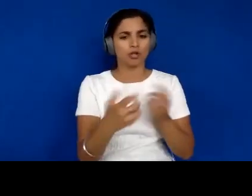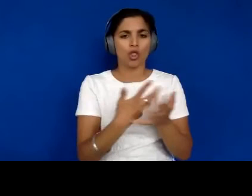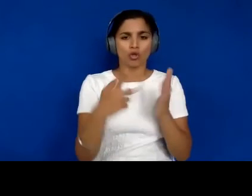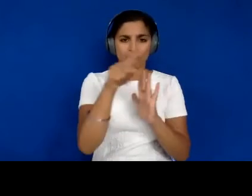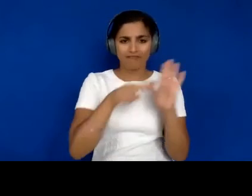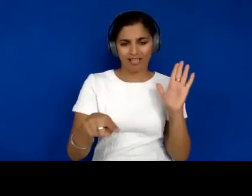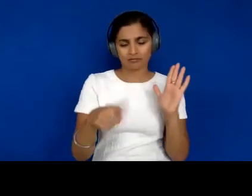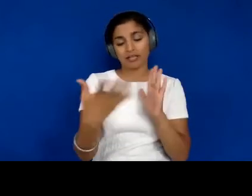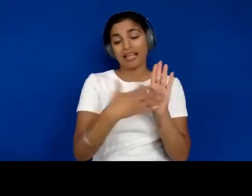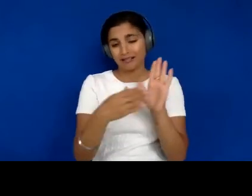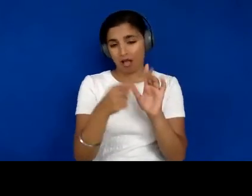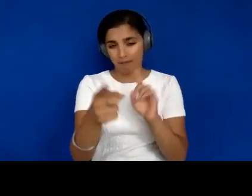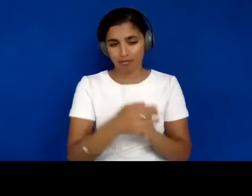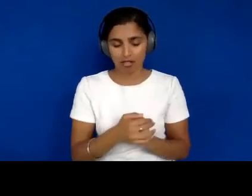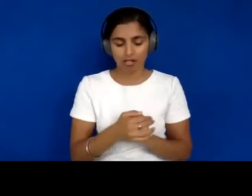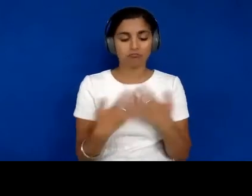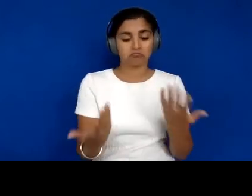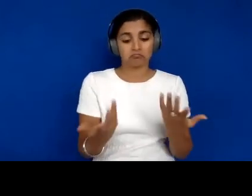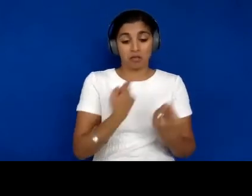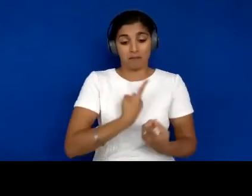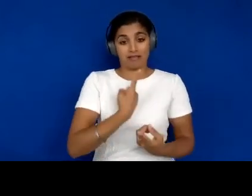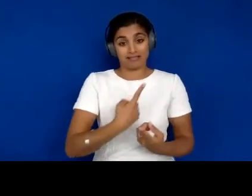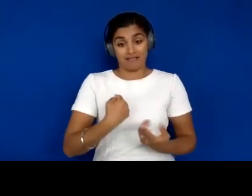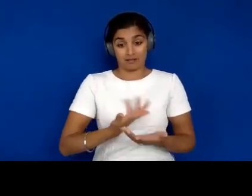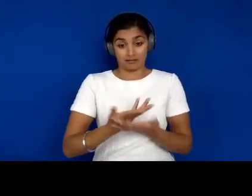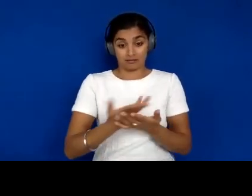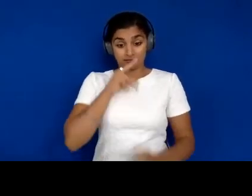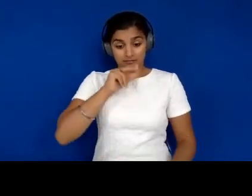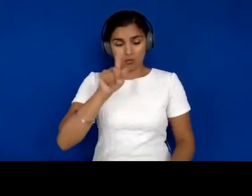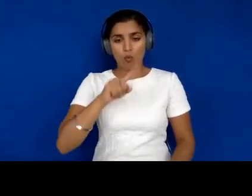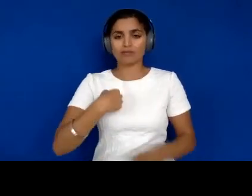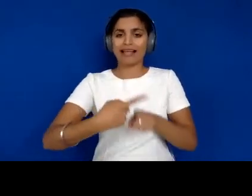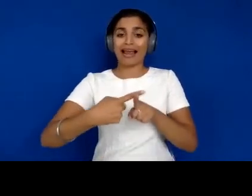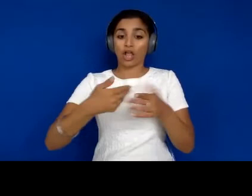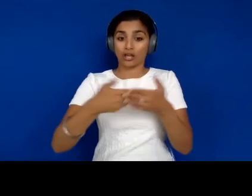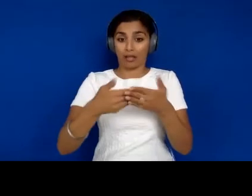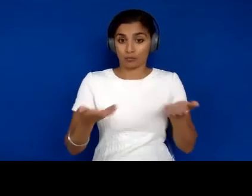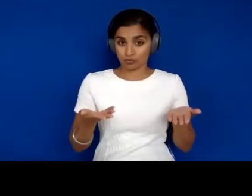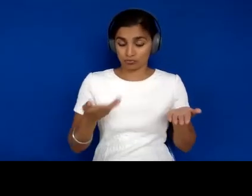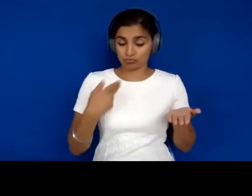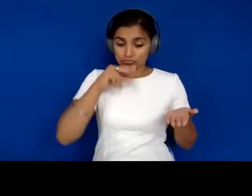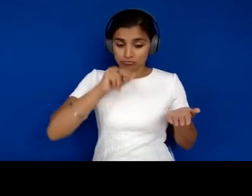example is that I am speaking to you in English a language I was taught since I